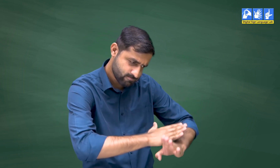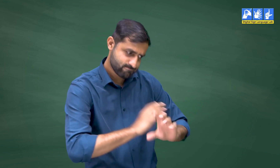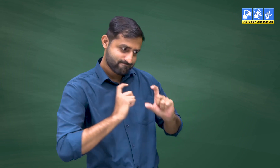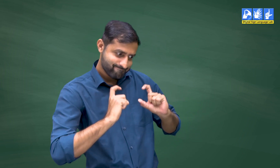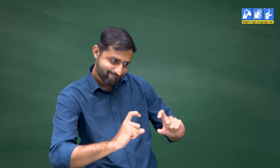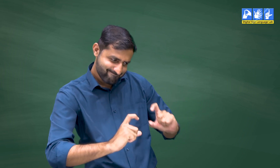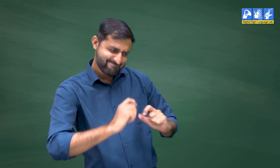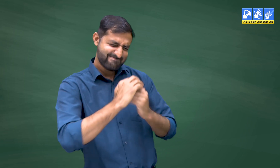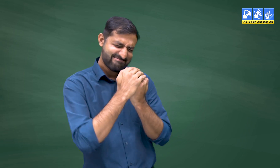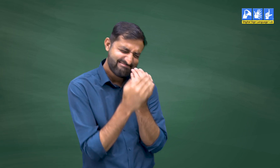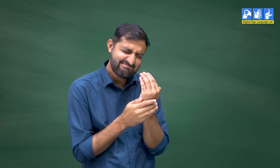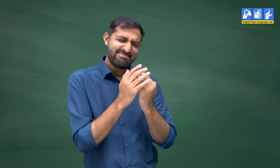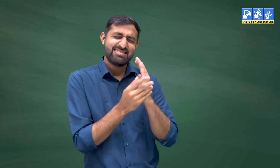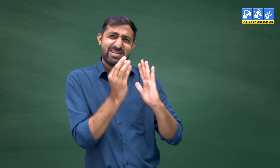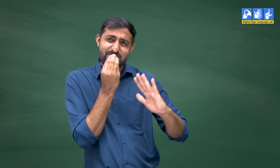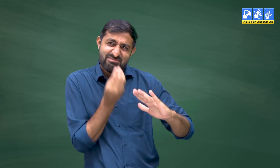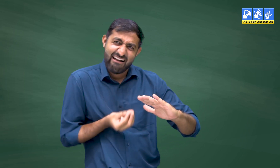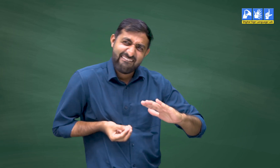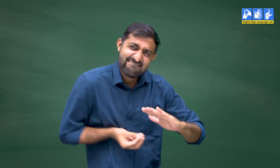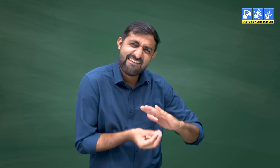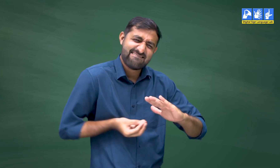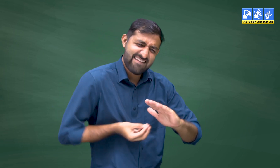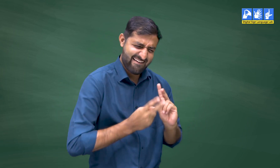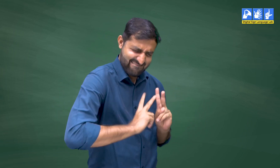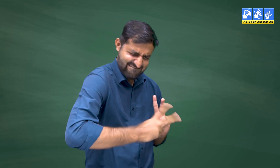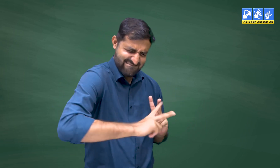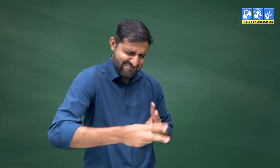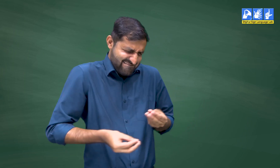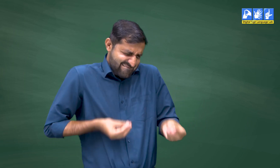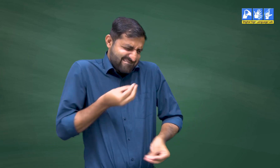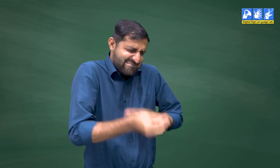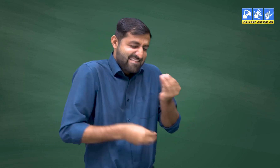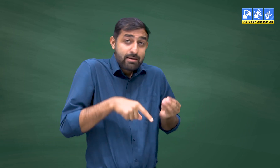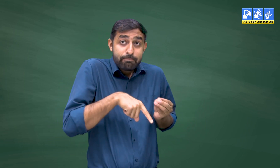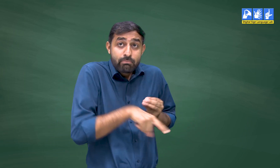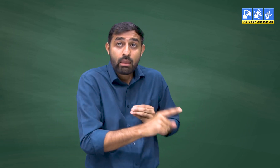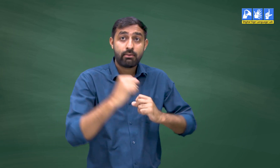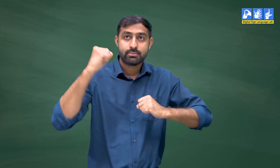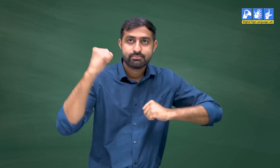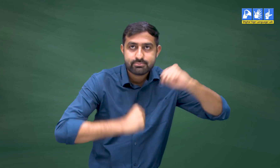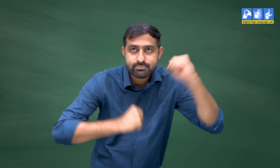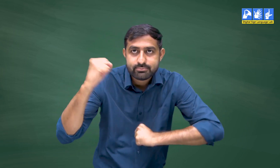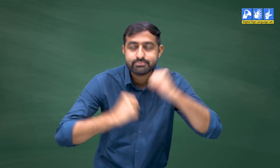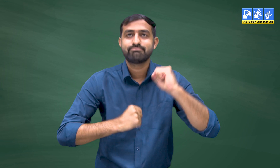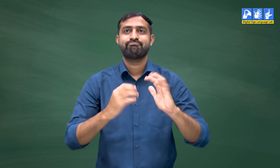They protect them and this shower of affection, the constant feeding with no